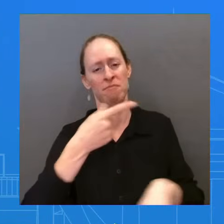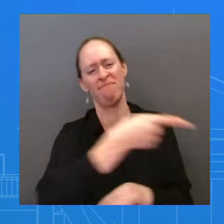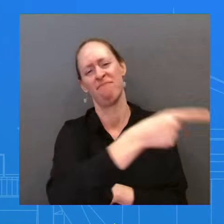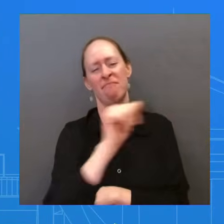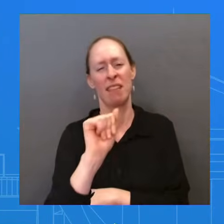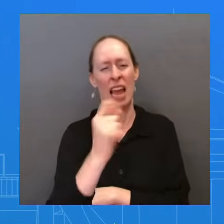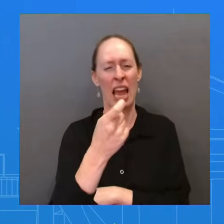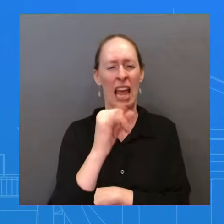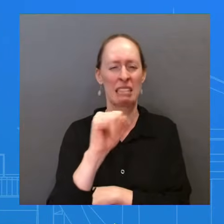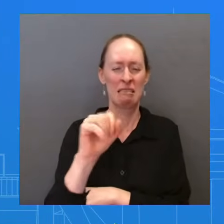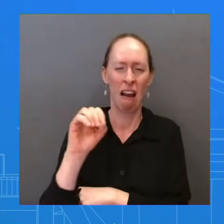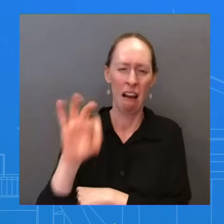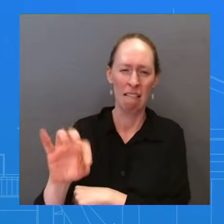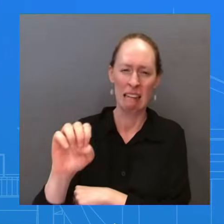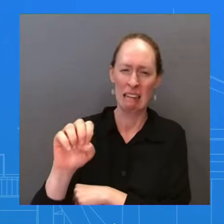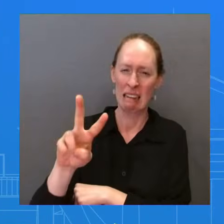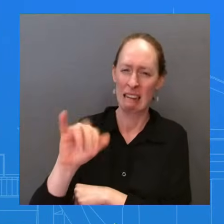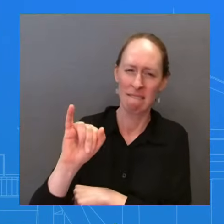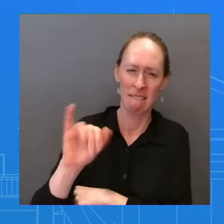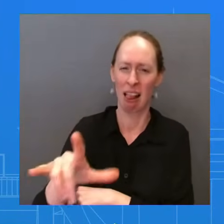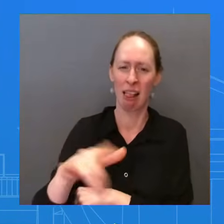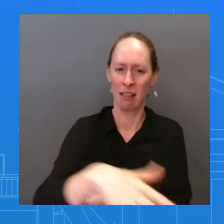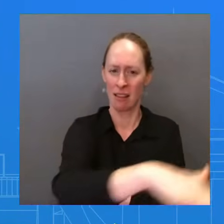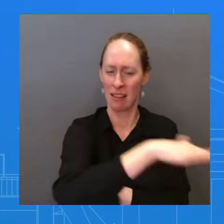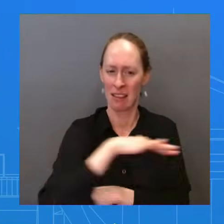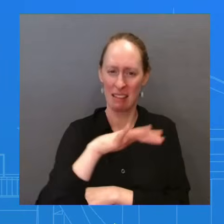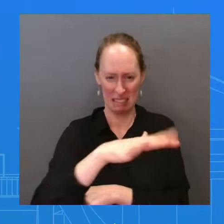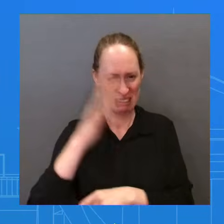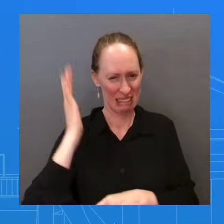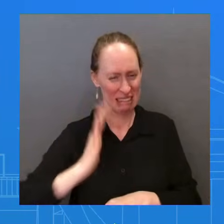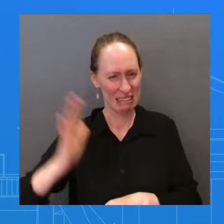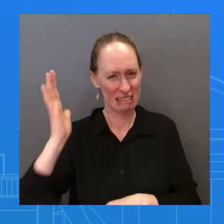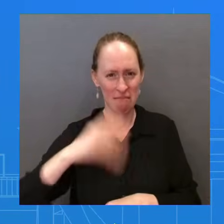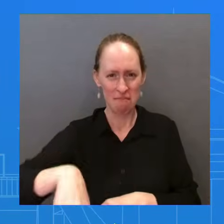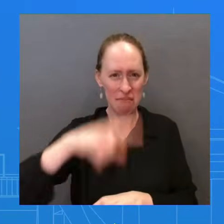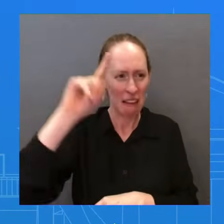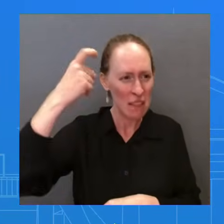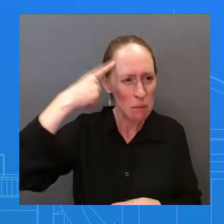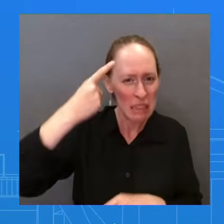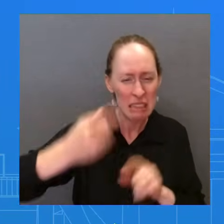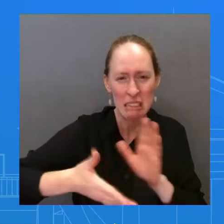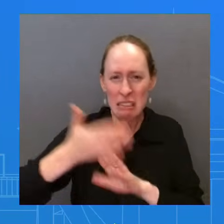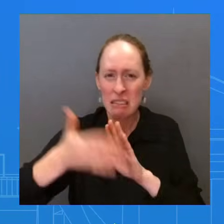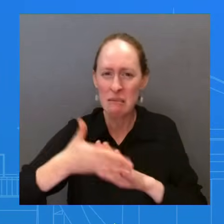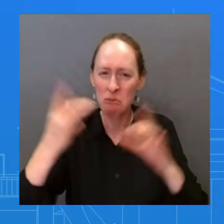or launching unprovoked wars where hundreds of thousands of people are being killed, and the President of the United States